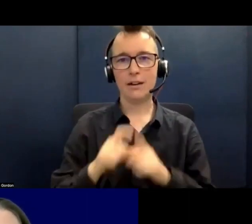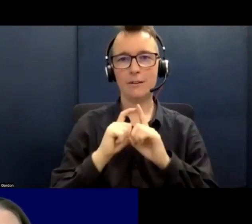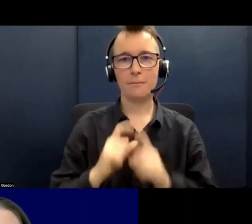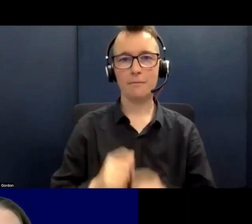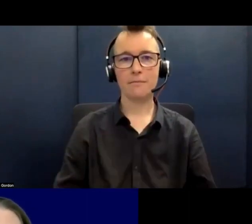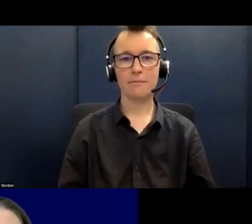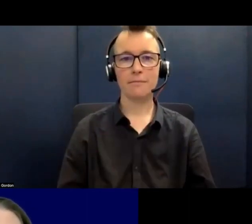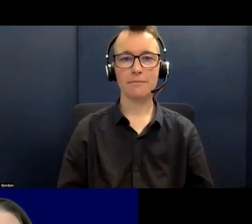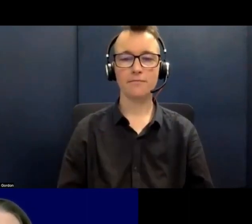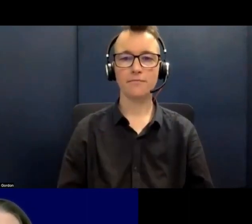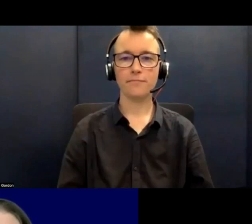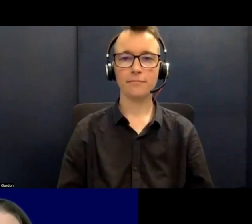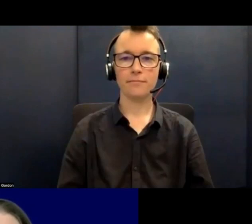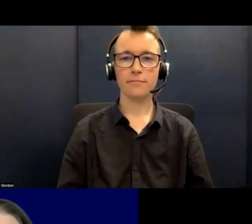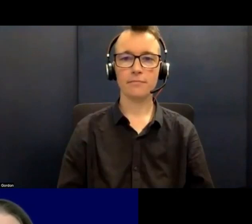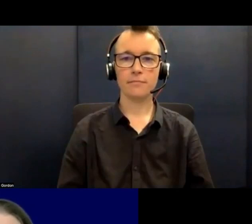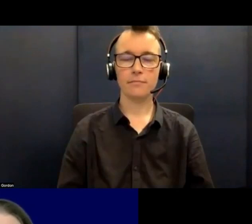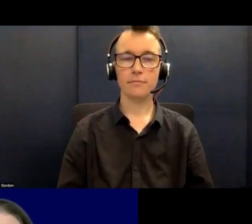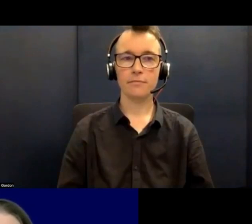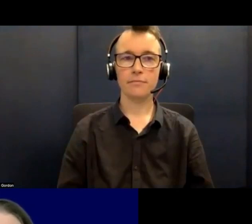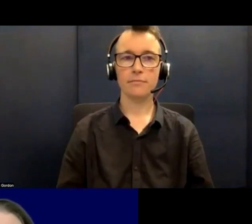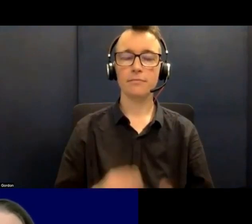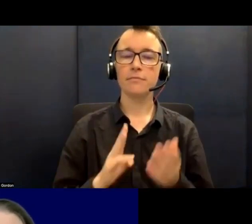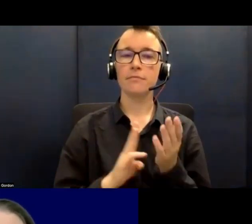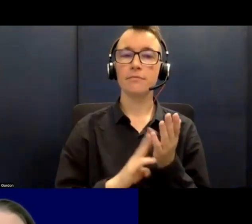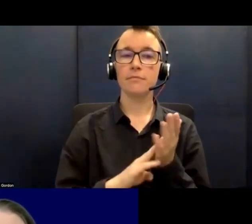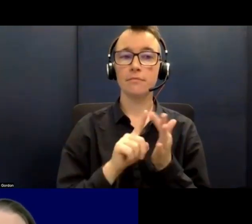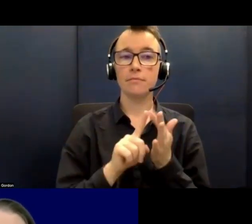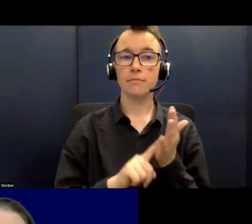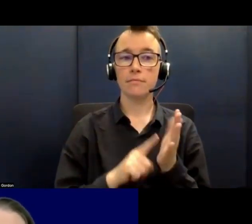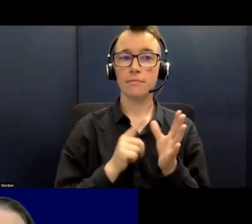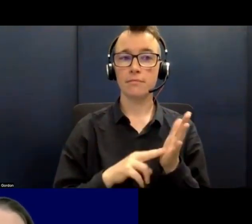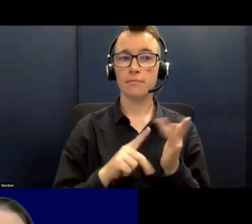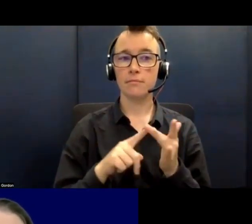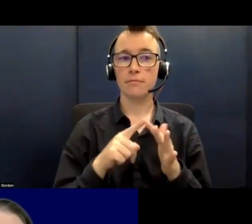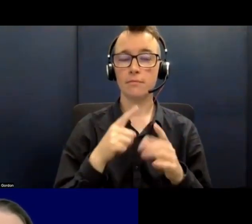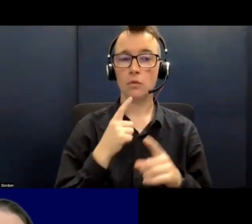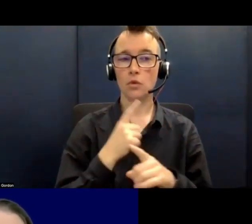[Melanie] Natalia are there other organisations that you can find an orthoptist